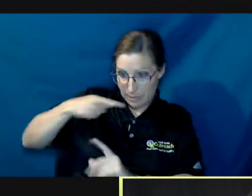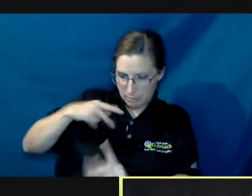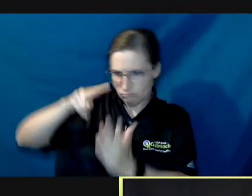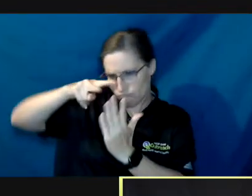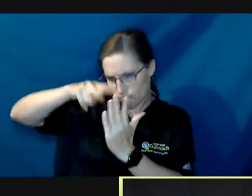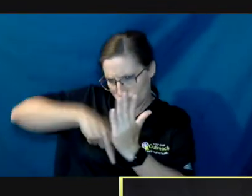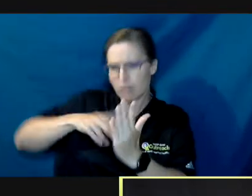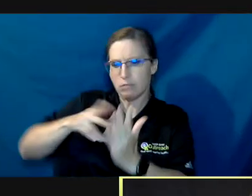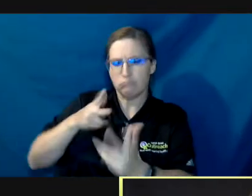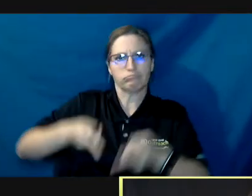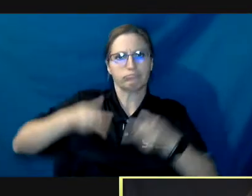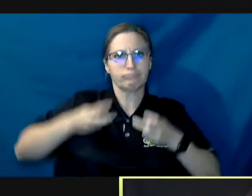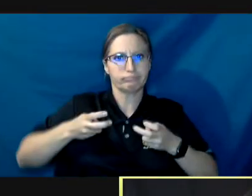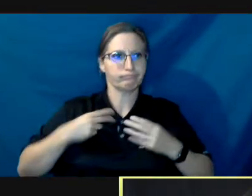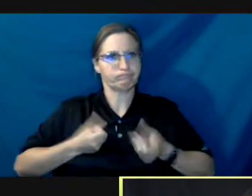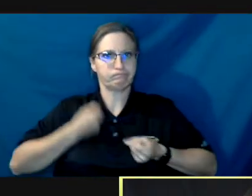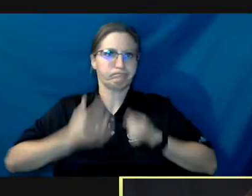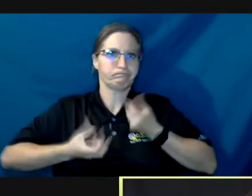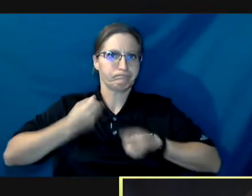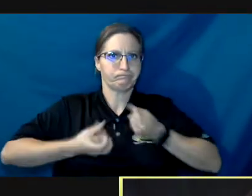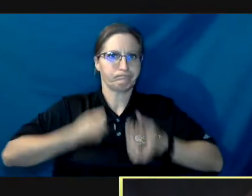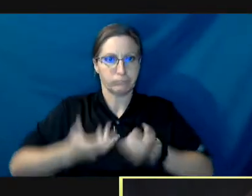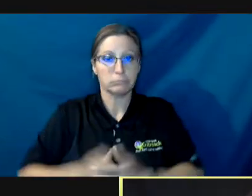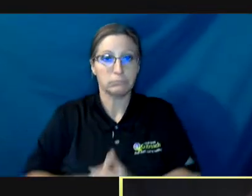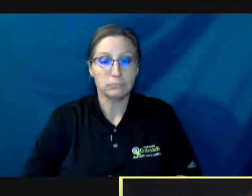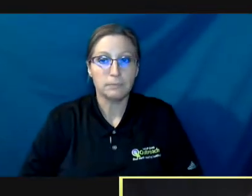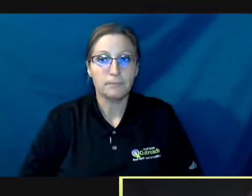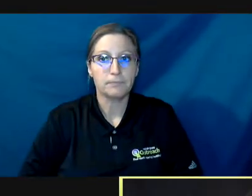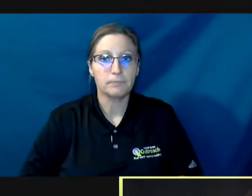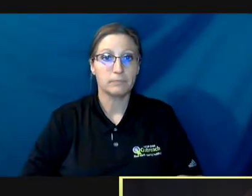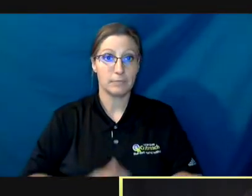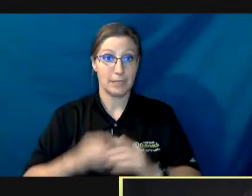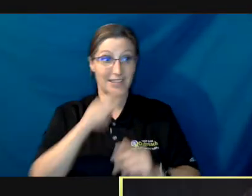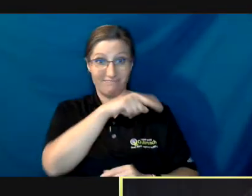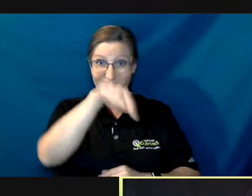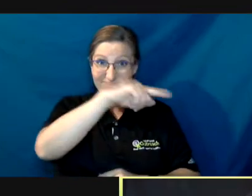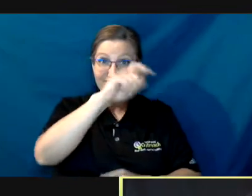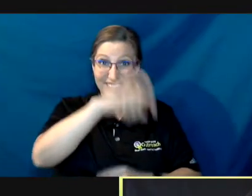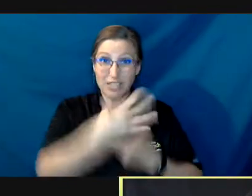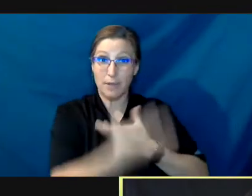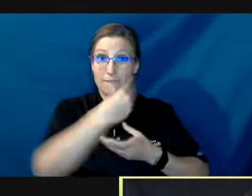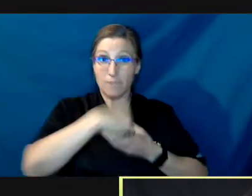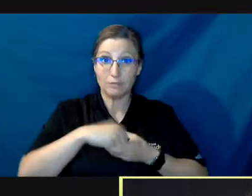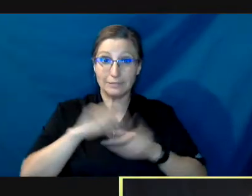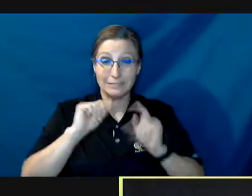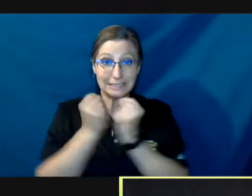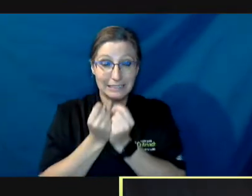And as a team member that's an important part: being involved in the educational team